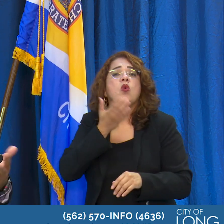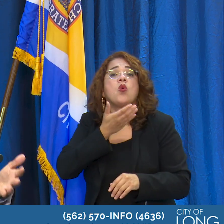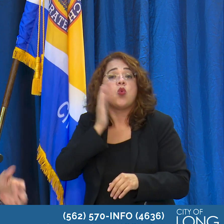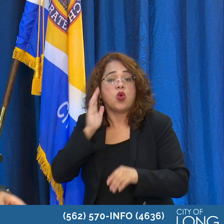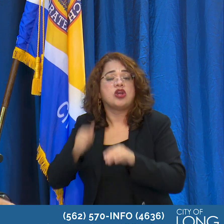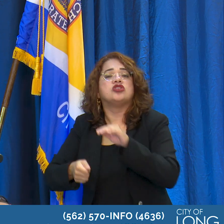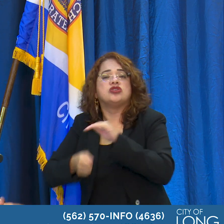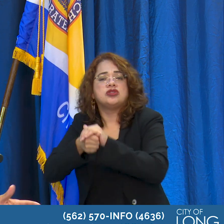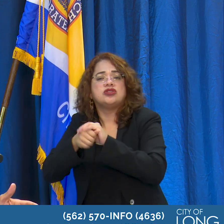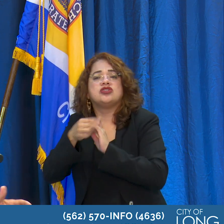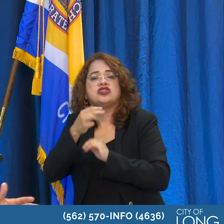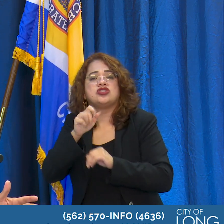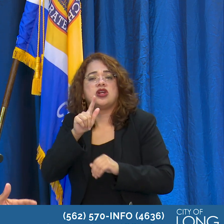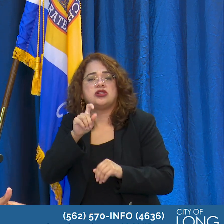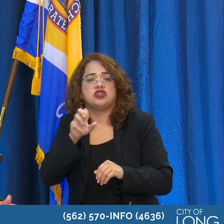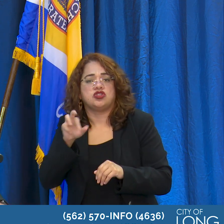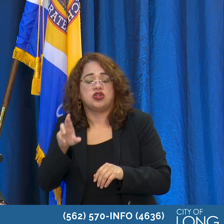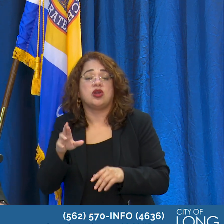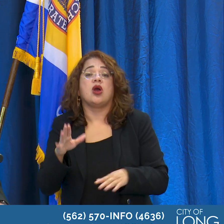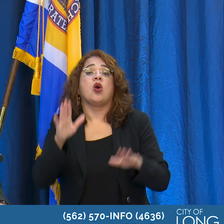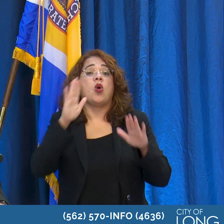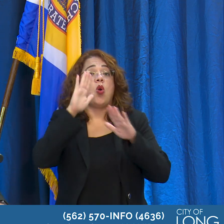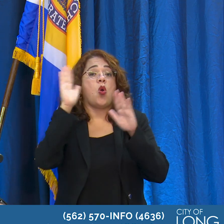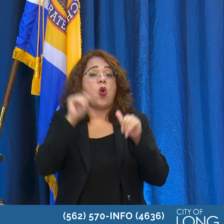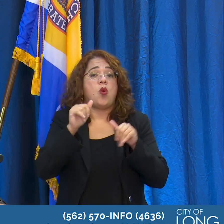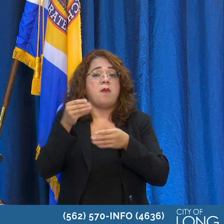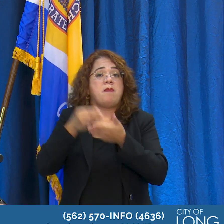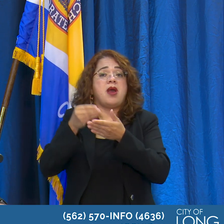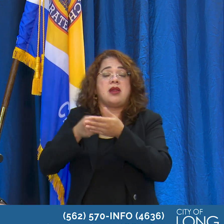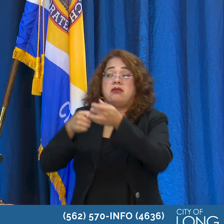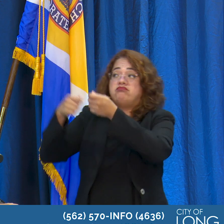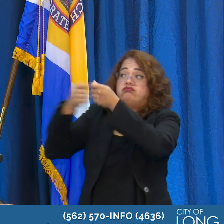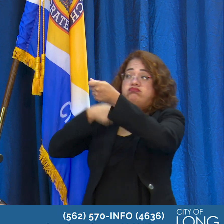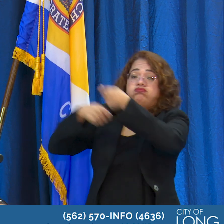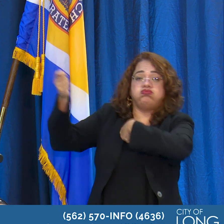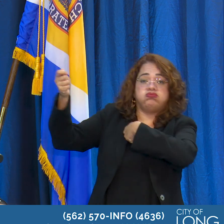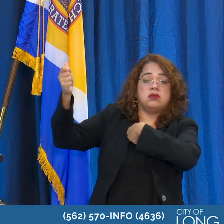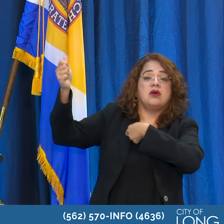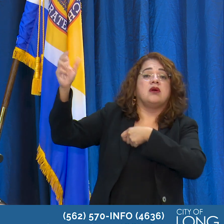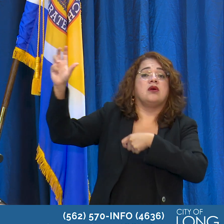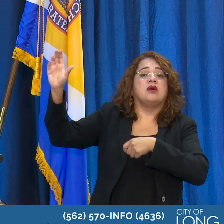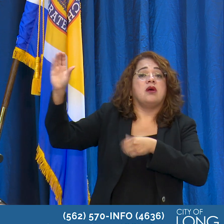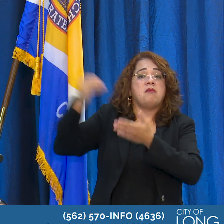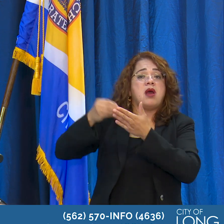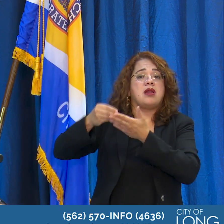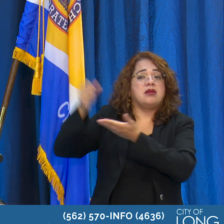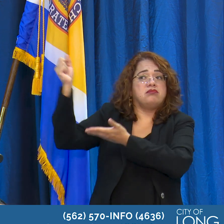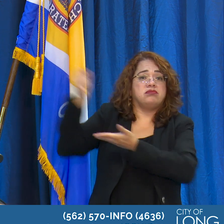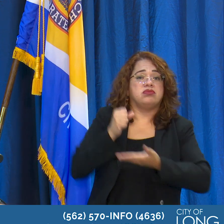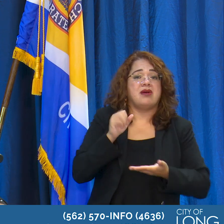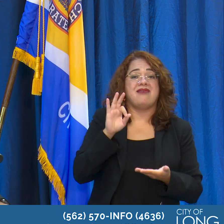reimbursed to us, hopefully, by FEMA and the federal government. But, a lot of it won't and that impacts our budget.